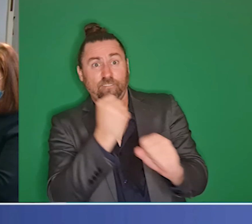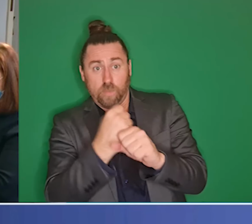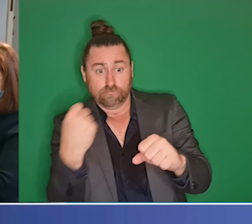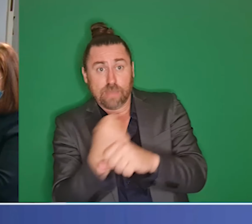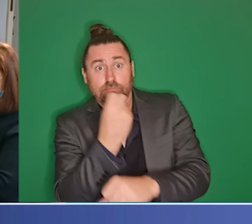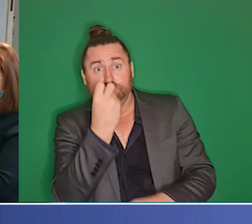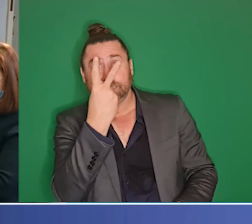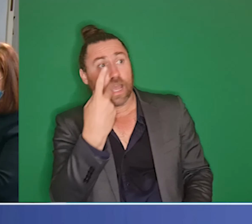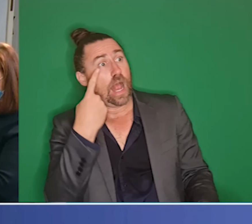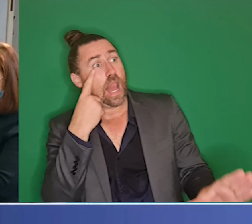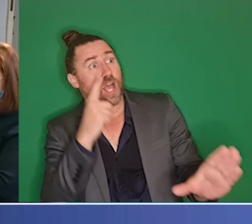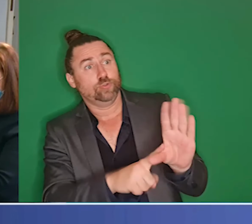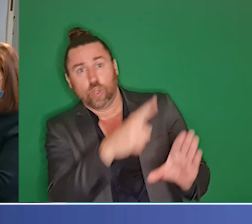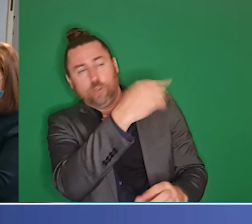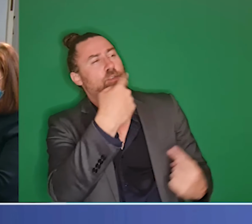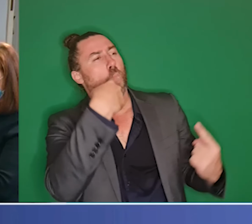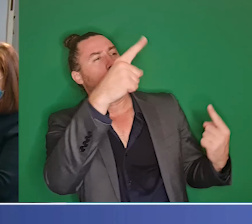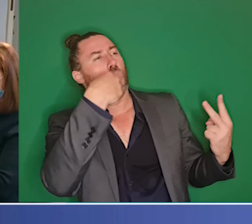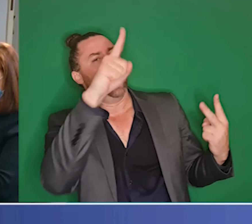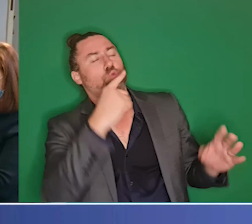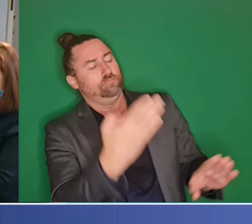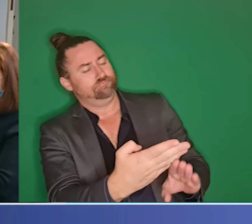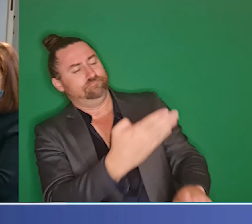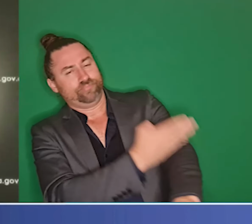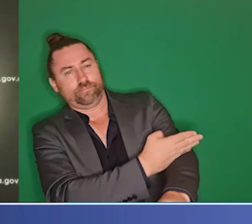by not doing more to make sure there was a widespread supply?